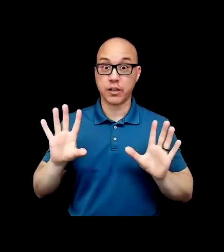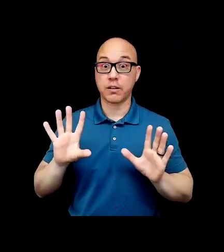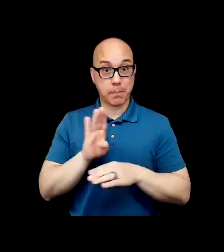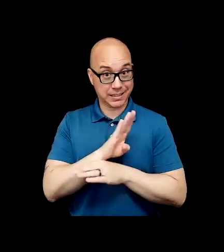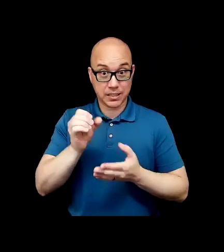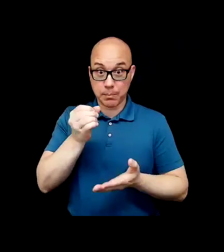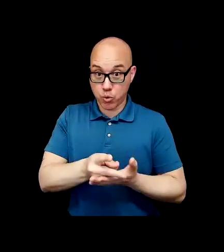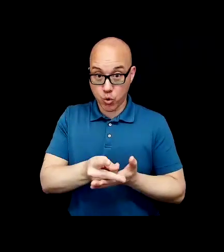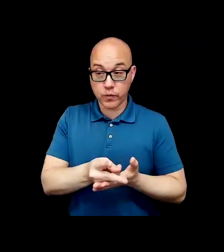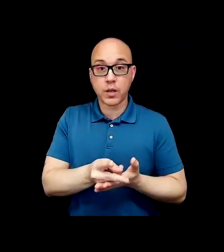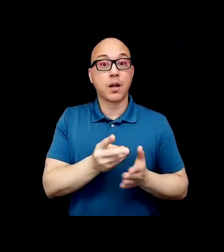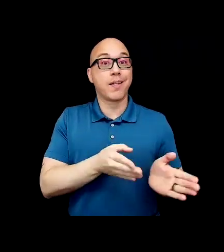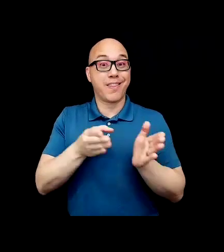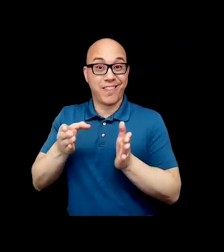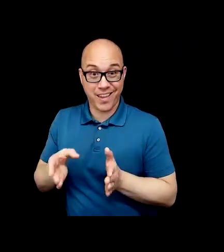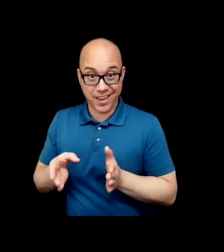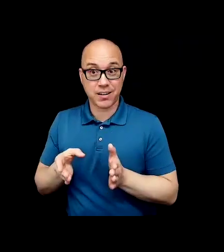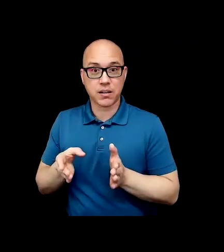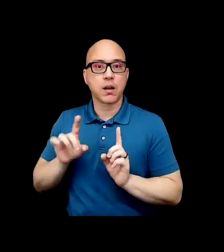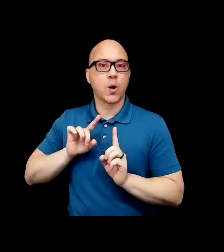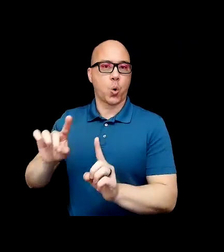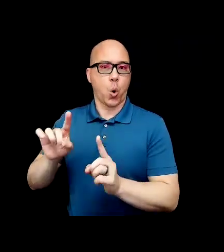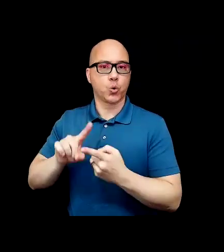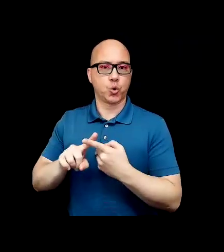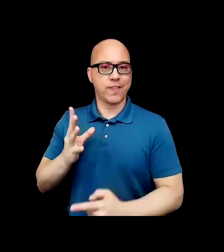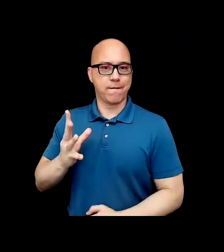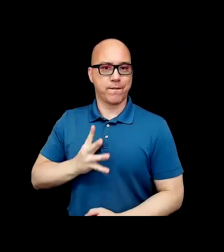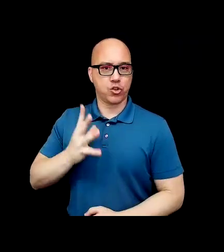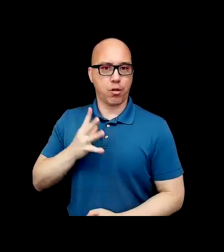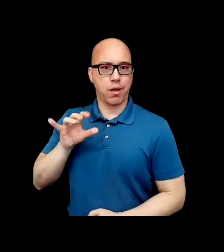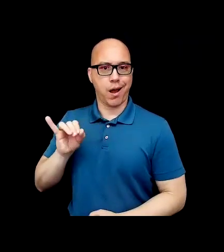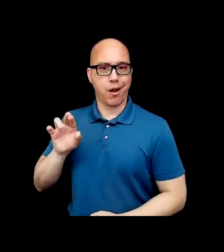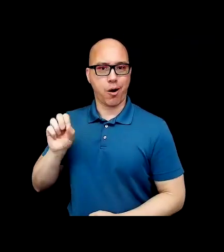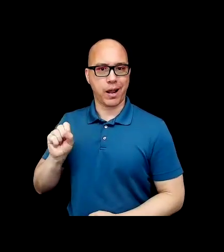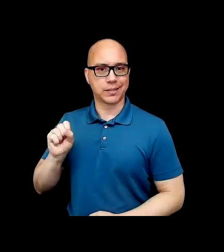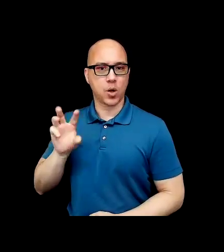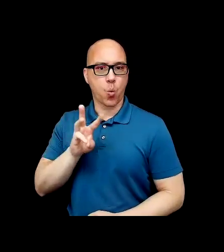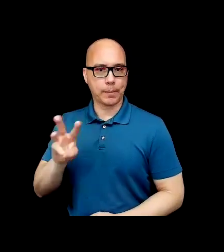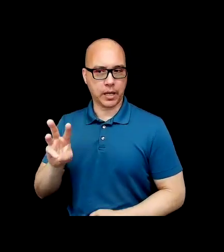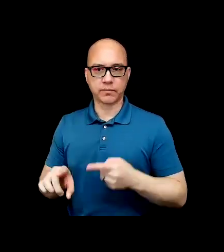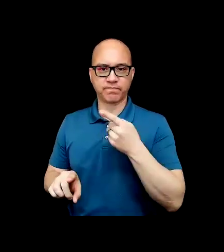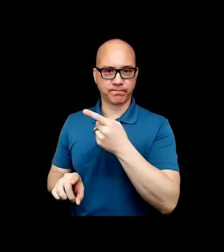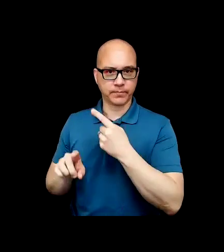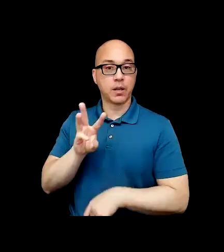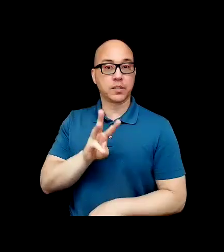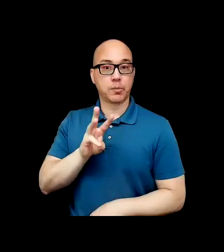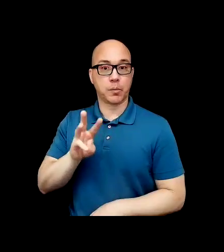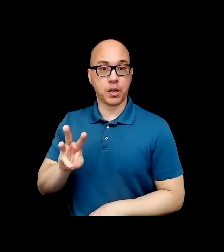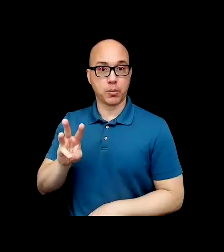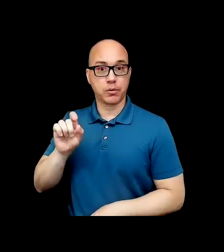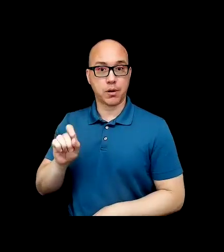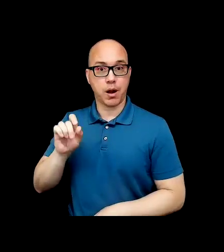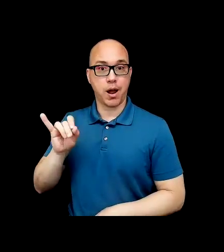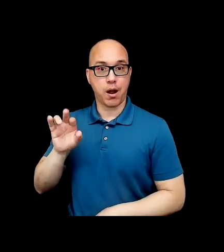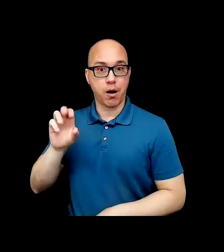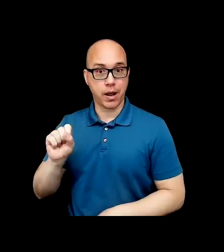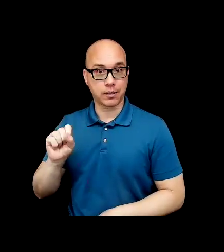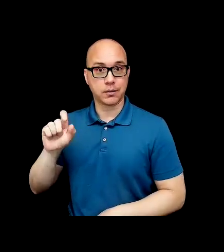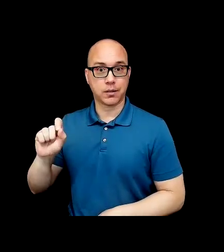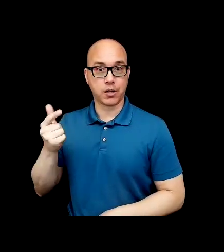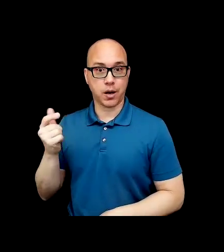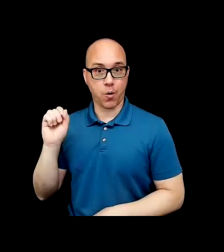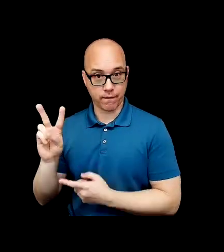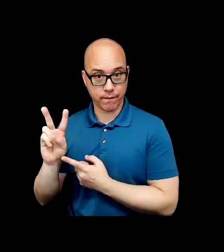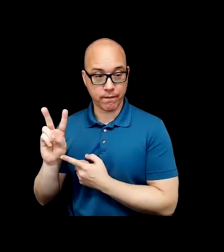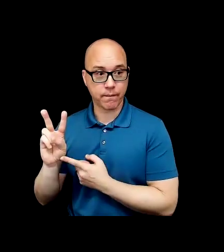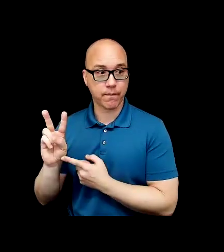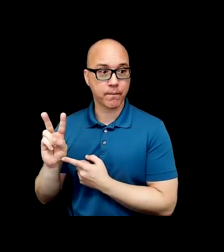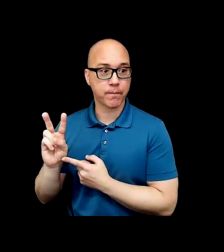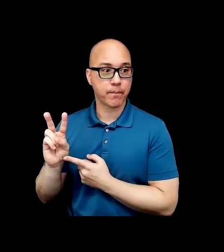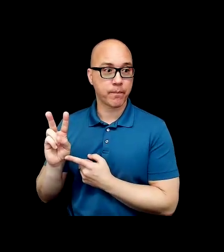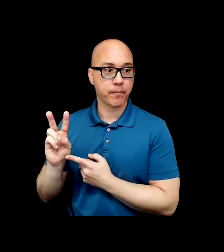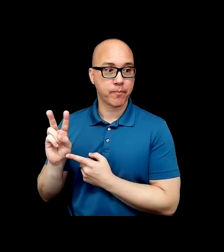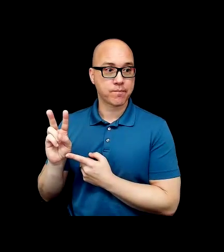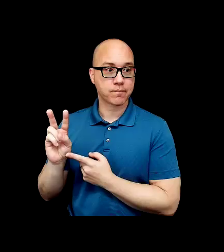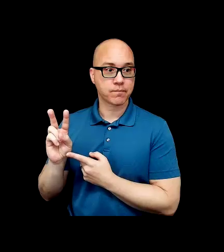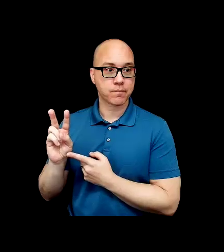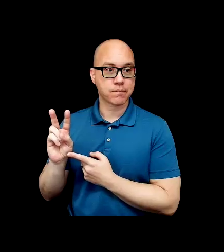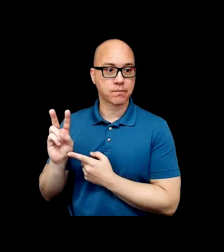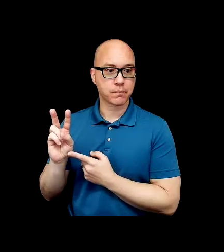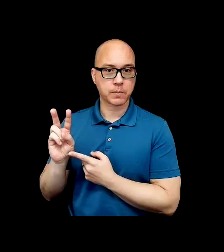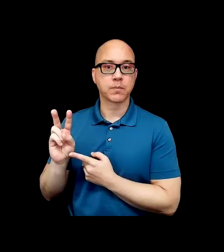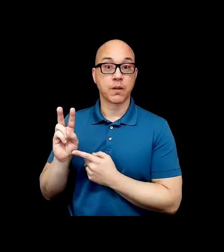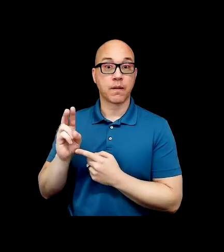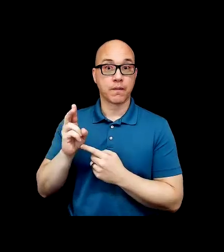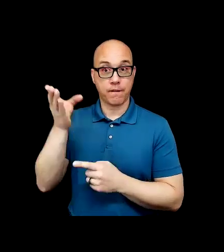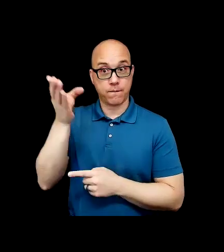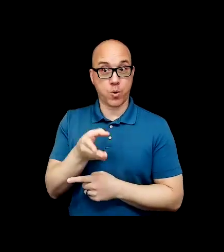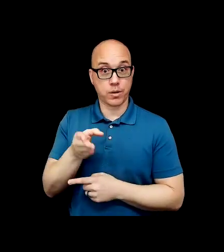you are going to go to the official IRS website at IRS.gov/EIN, and that is where you are going